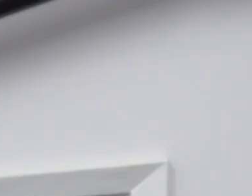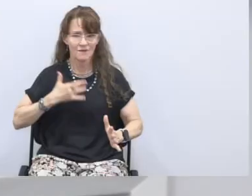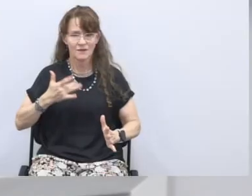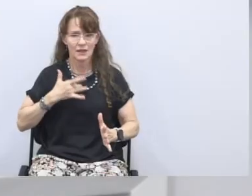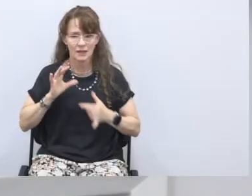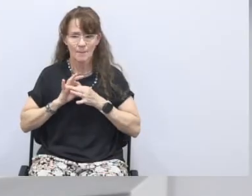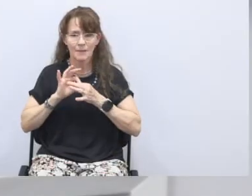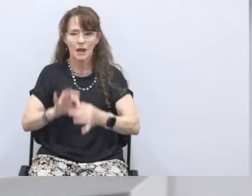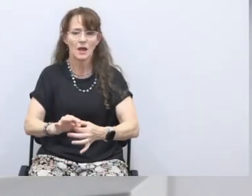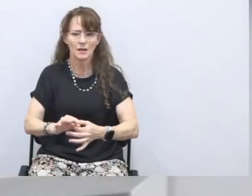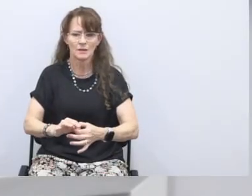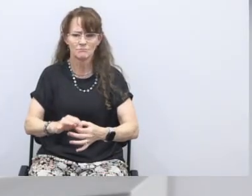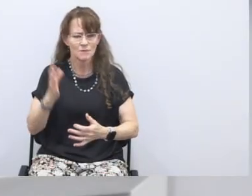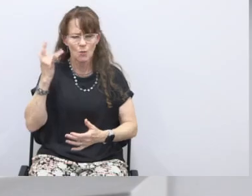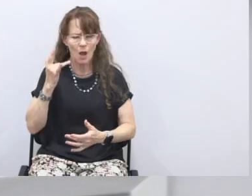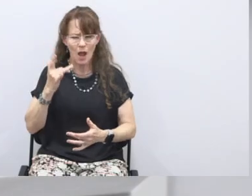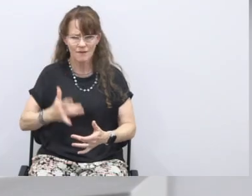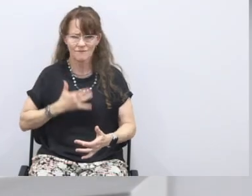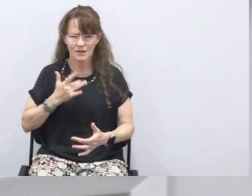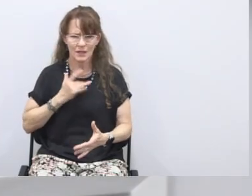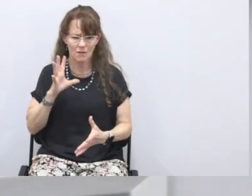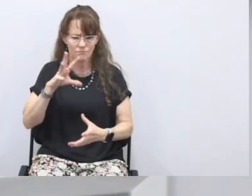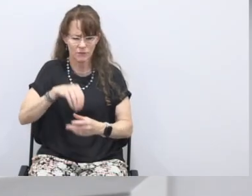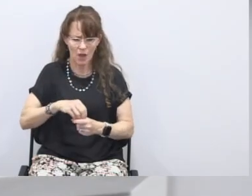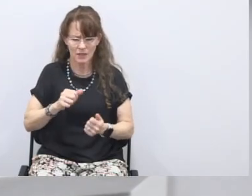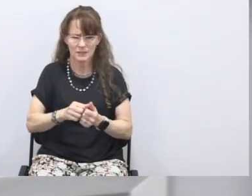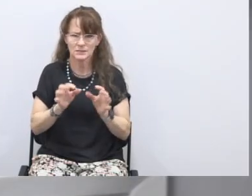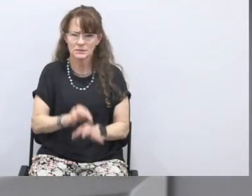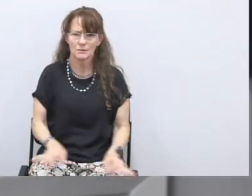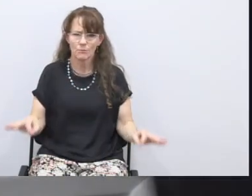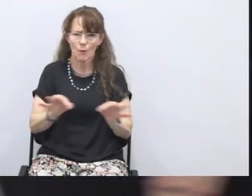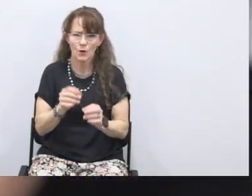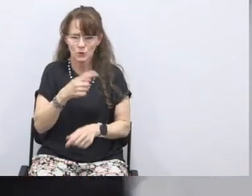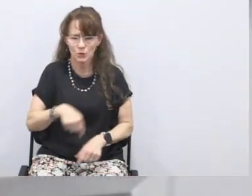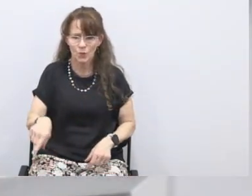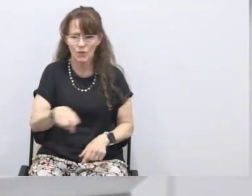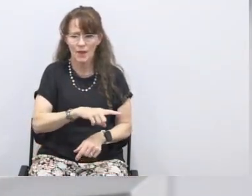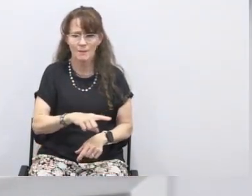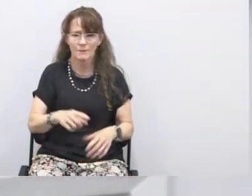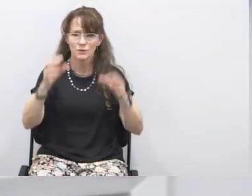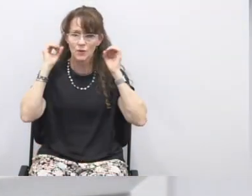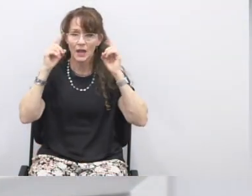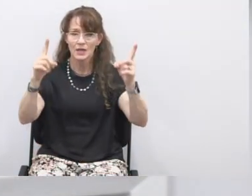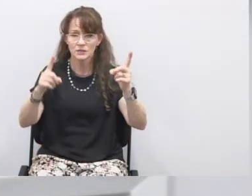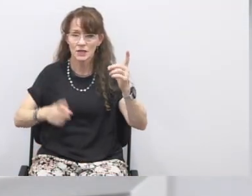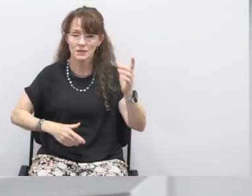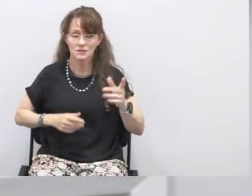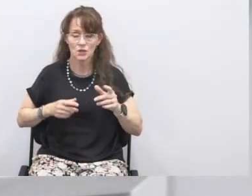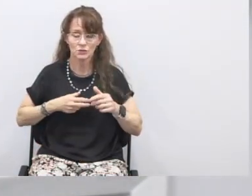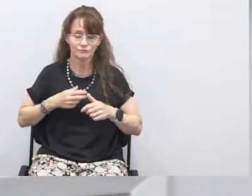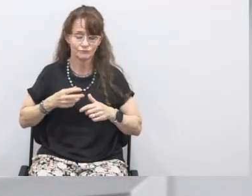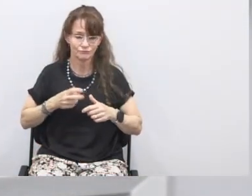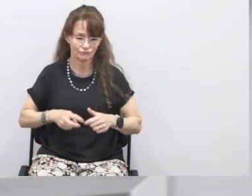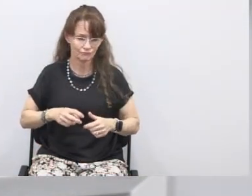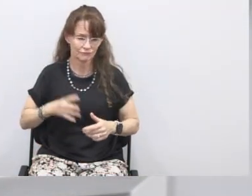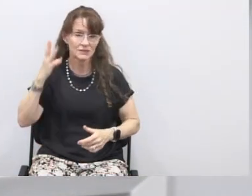and why sense of belonging matters to them as part of their educational journey. You will hear staff talk about